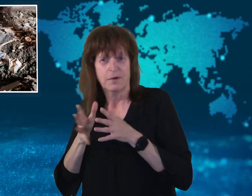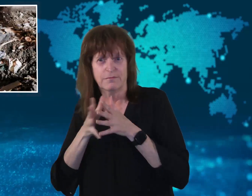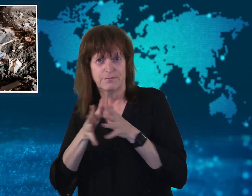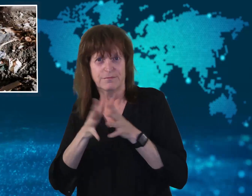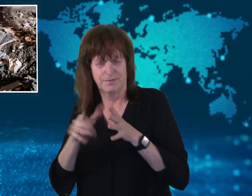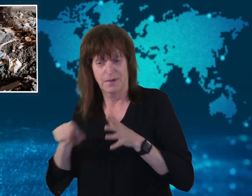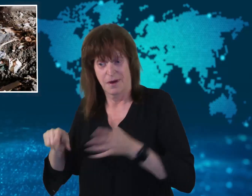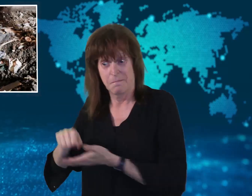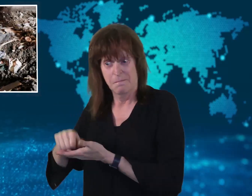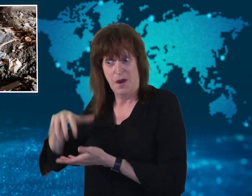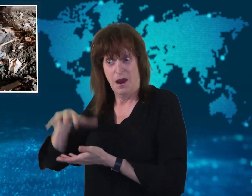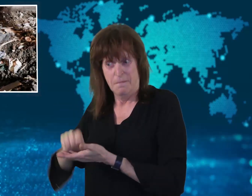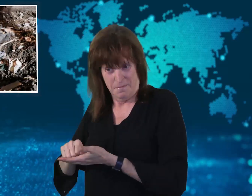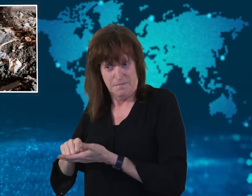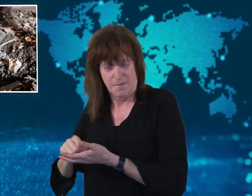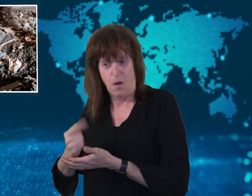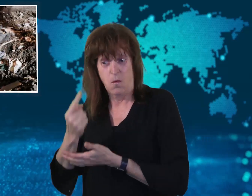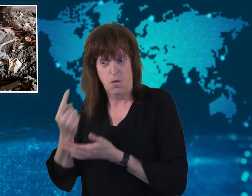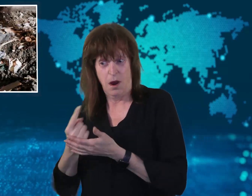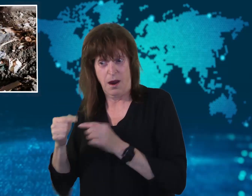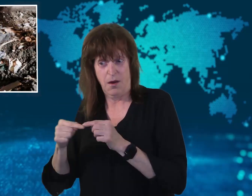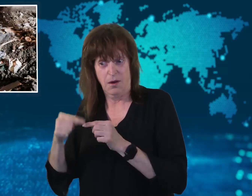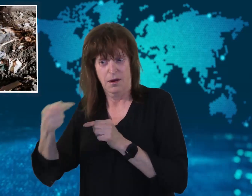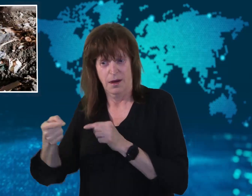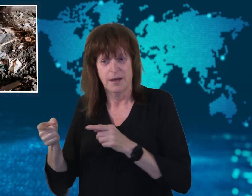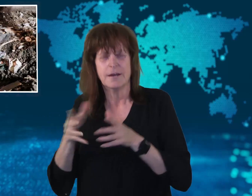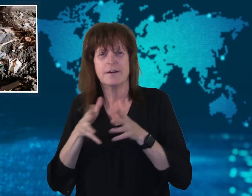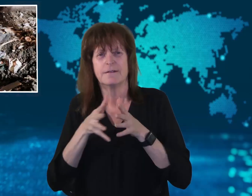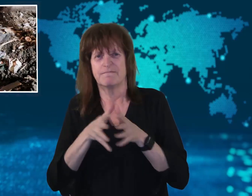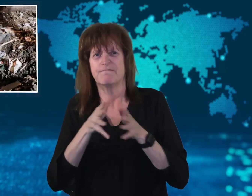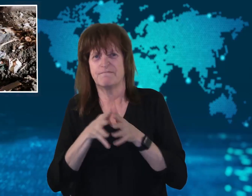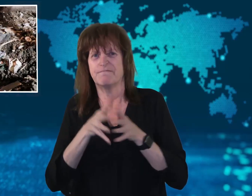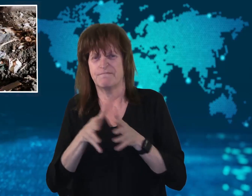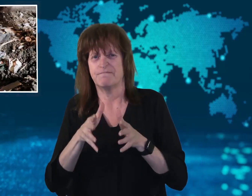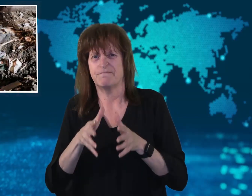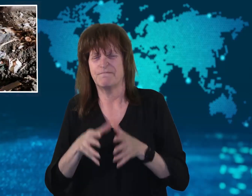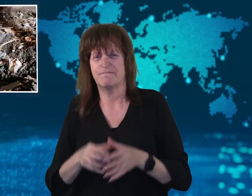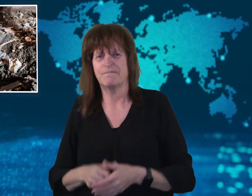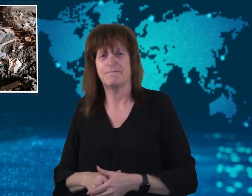and Russia took responsibility for the accident around an hour after it exploded.